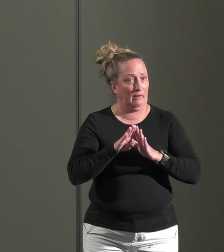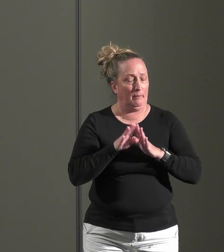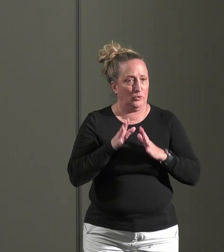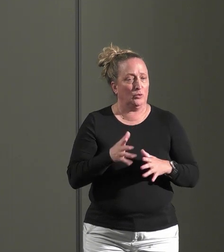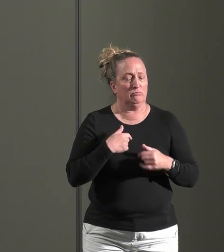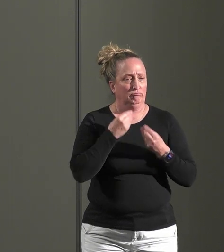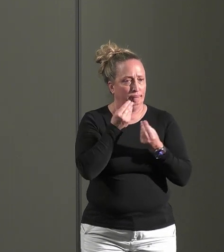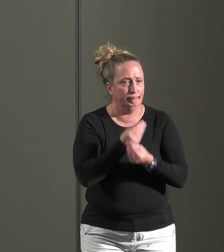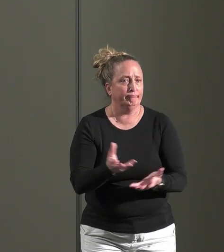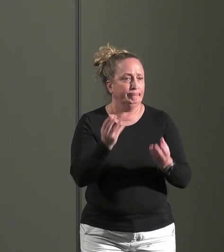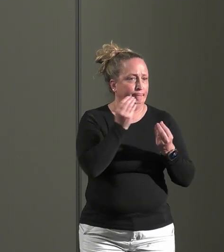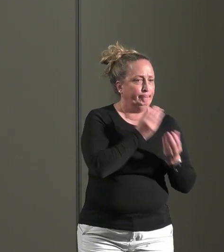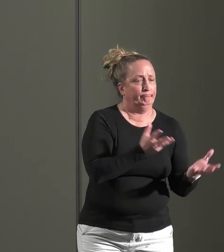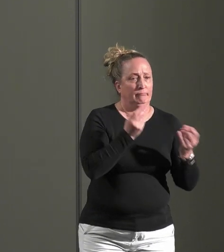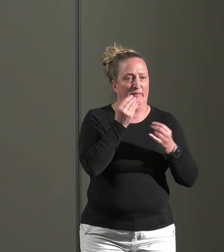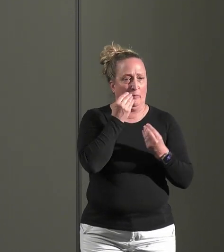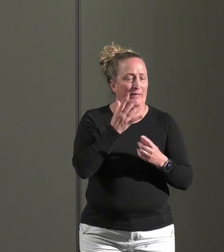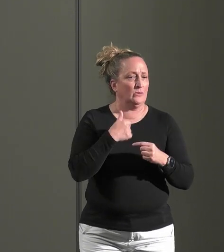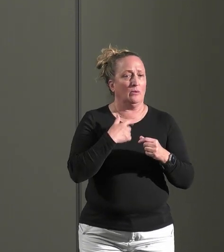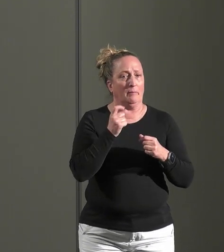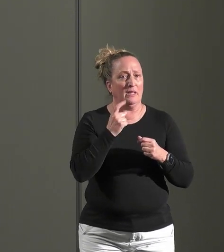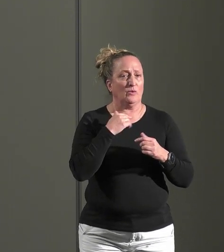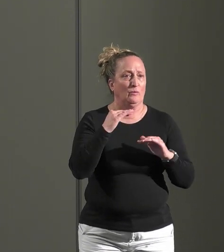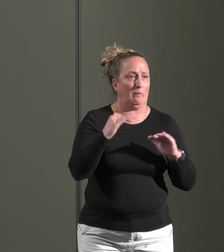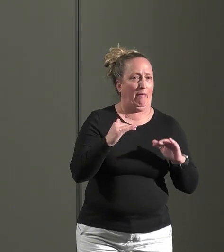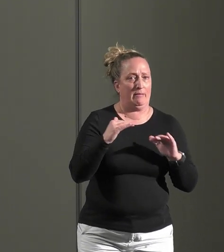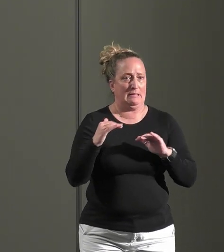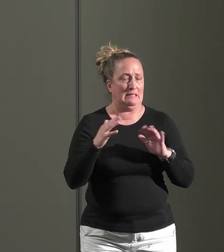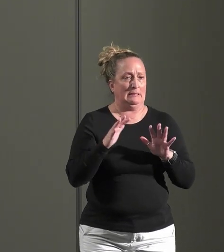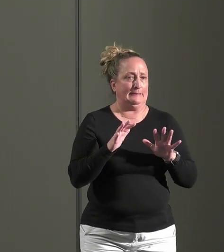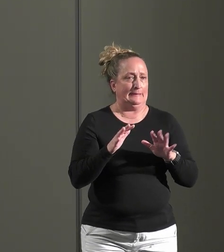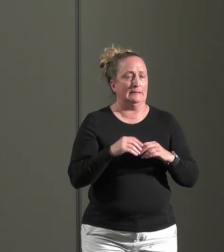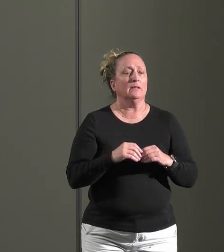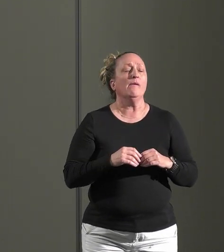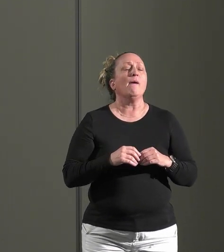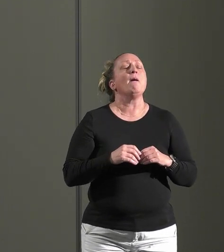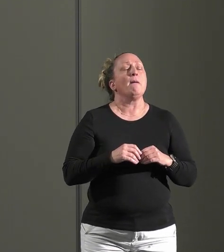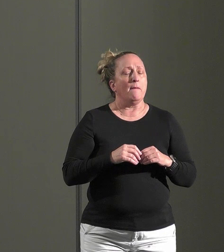convey the information and all the things we need to balance. I mentioned earlier,